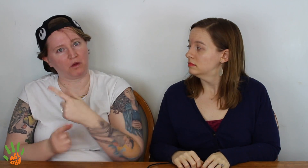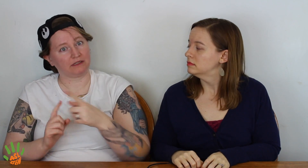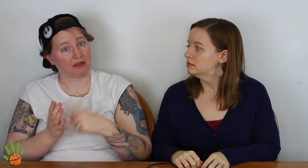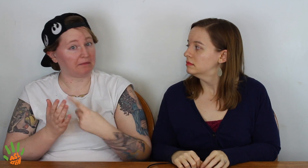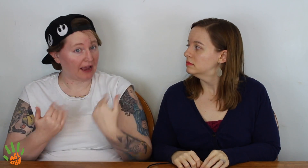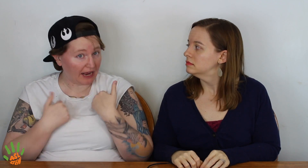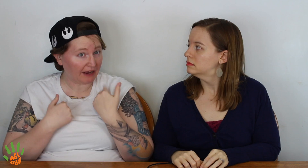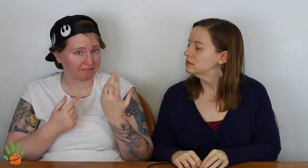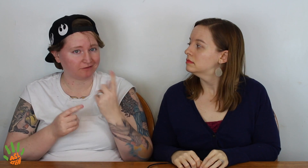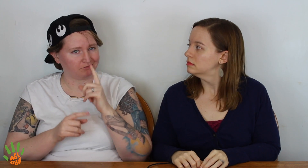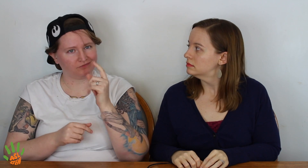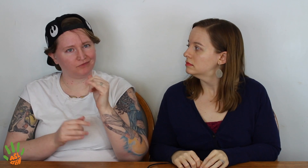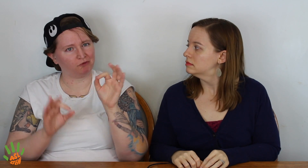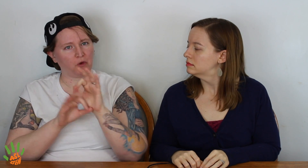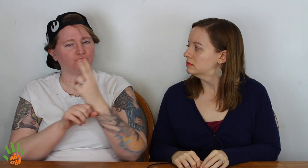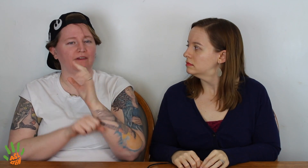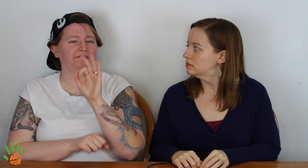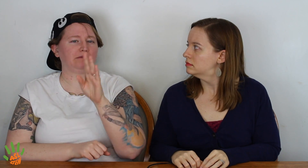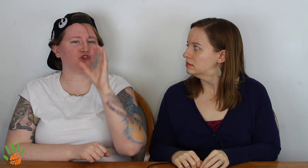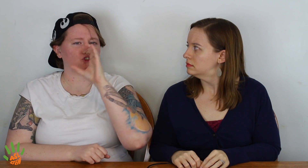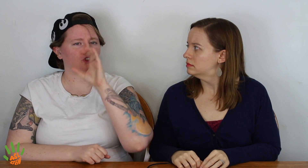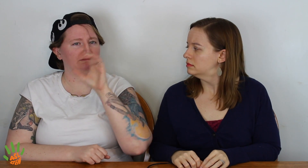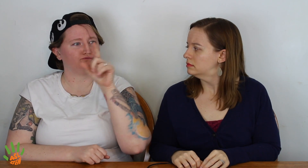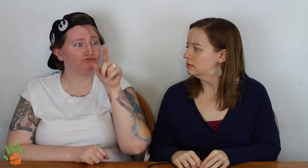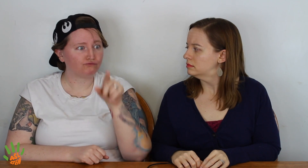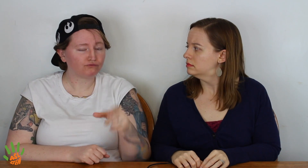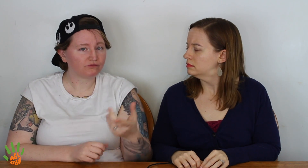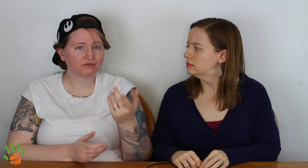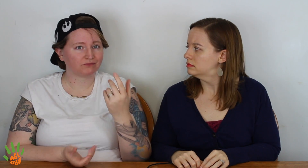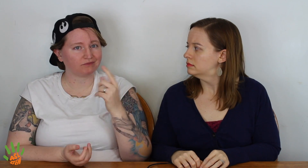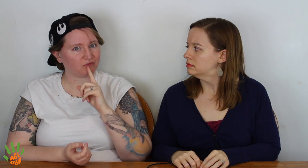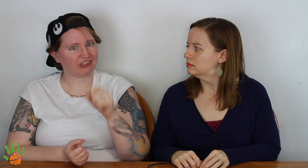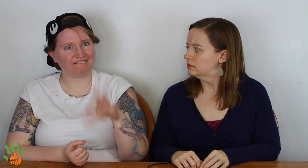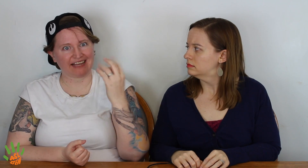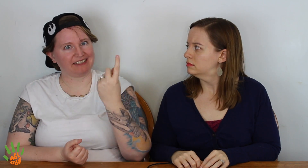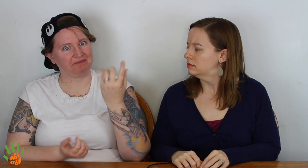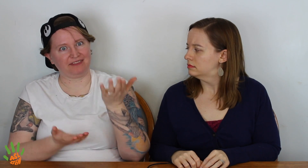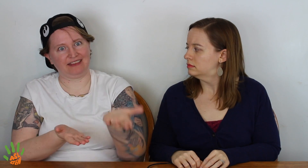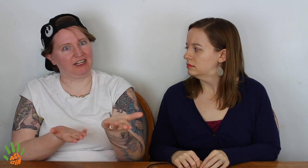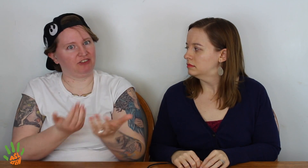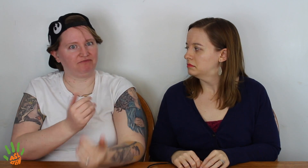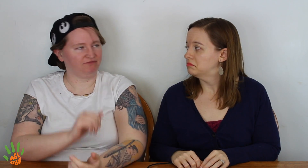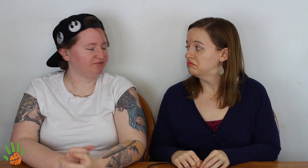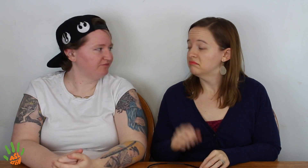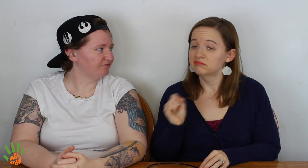I mean there's not always some, but they may have some there. It's important to use Facebook as a search engine to just see what you can find there.